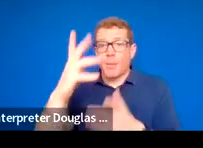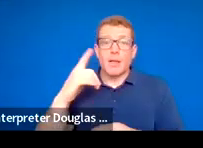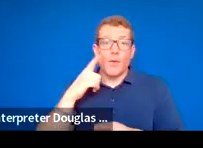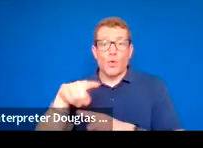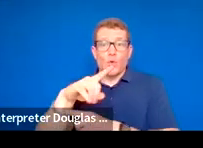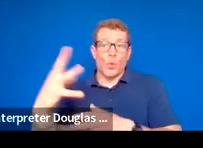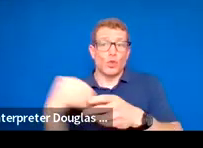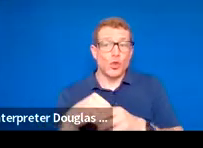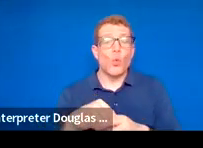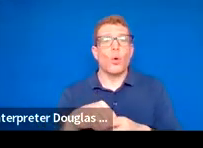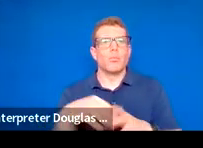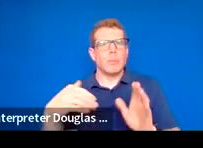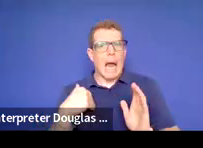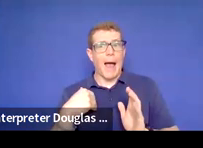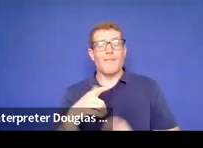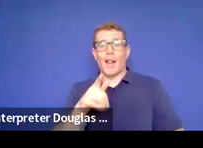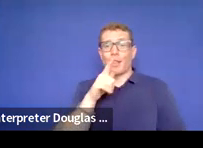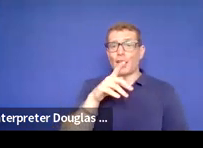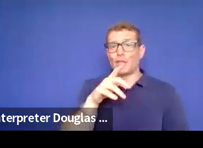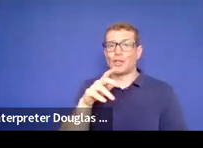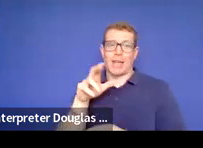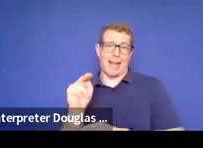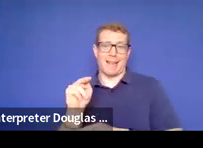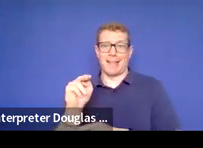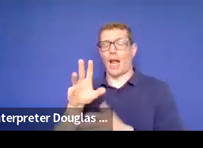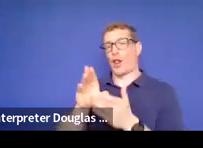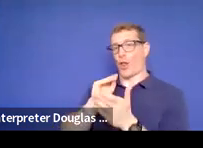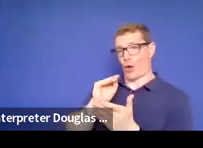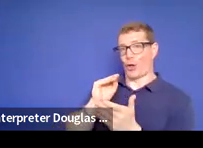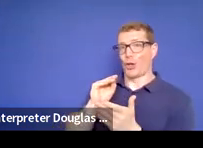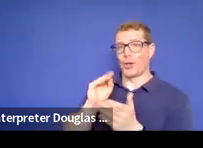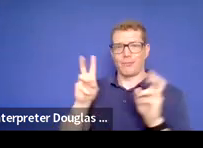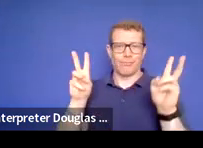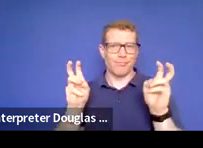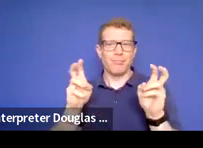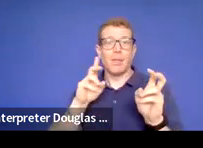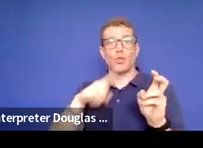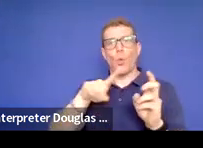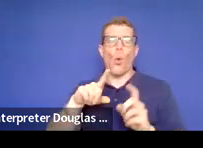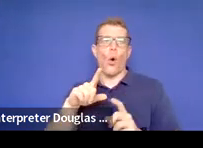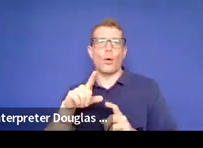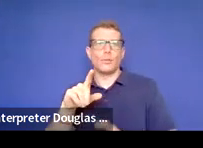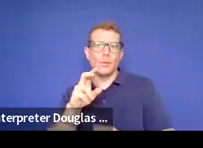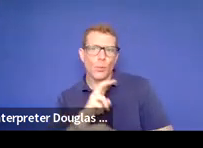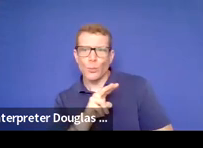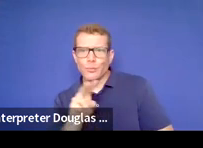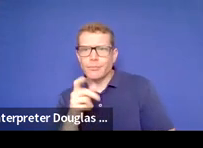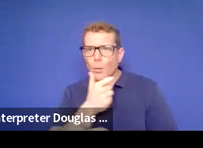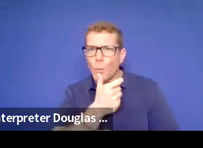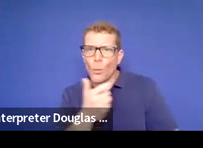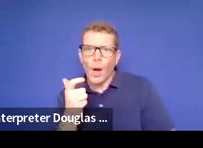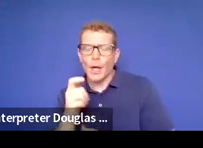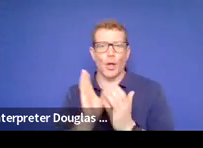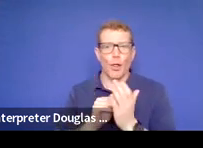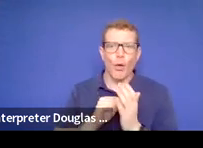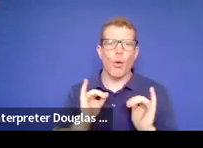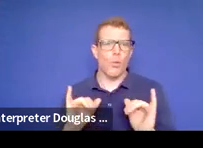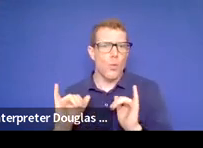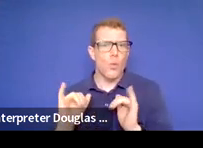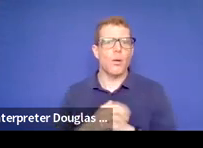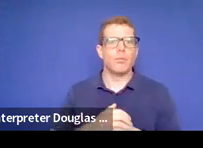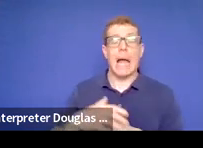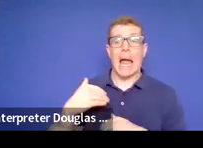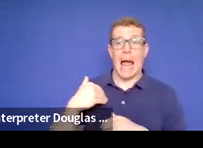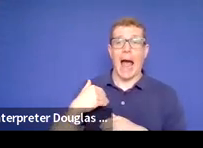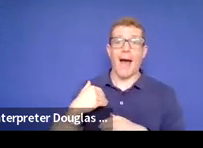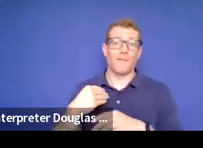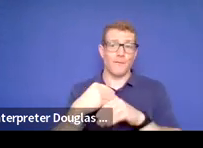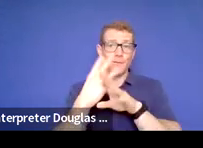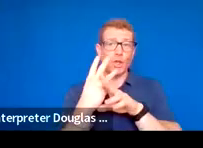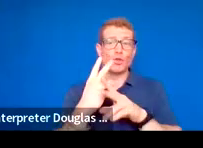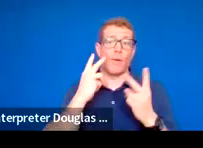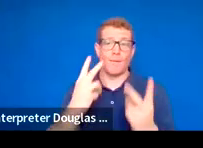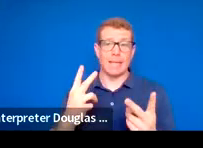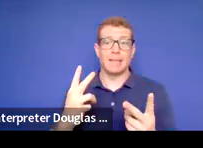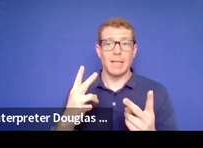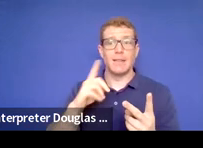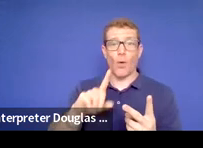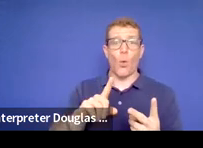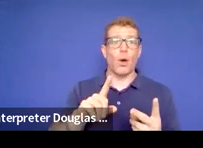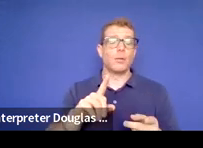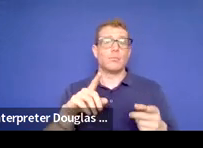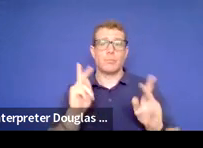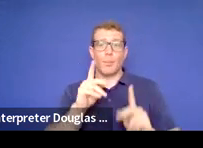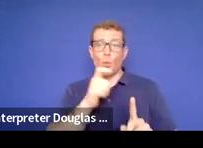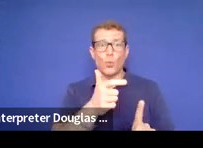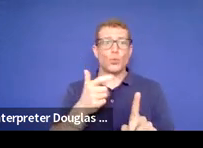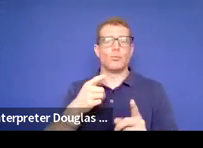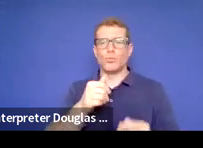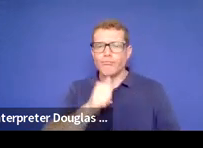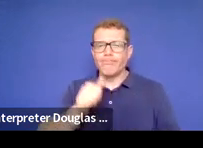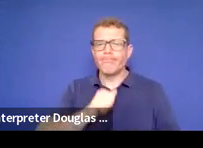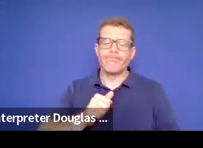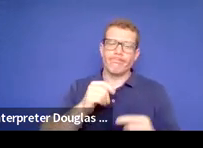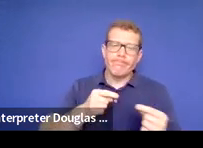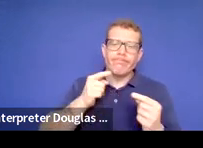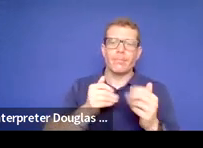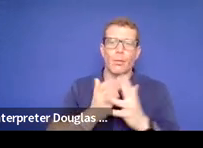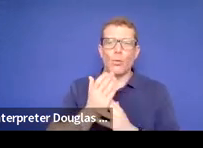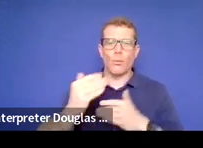watch. We have virtual visits. We do in-person visits here at our office to try to help friends and families who were struggling through tremendous amount of understanding all kind of resources for you.